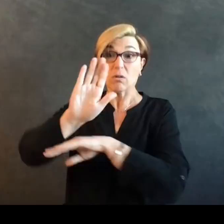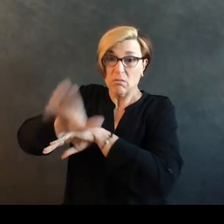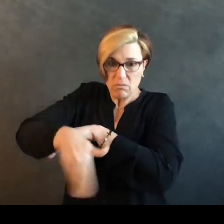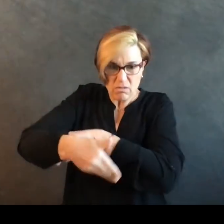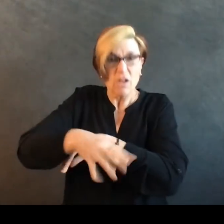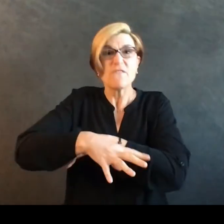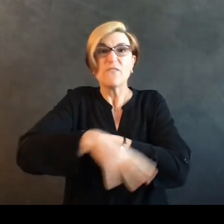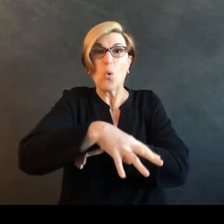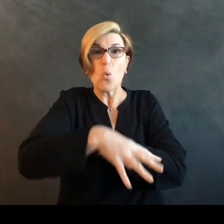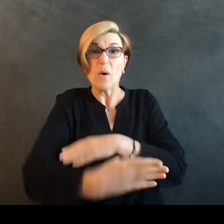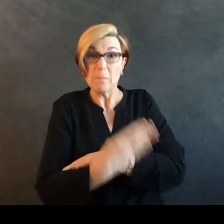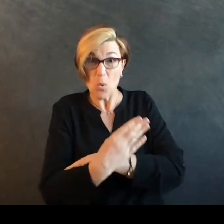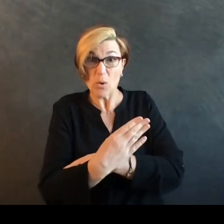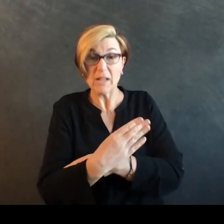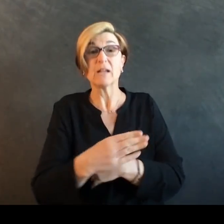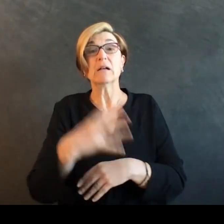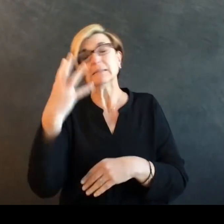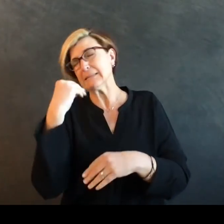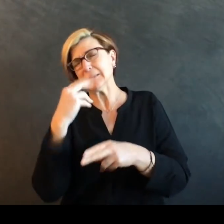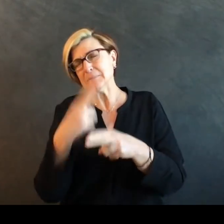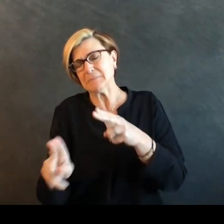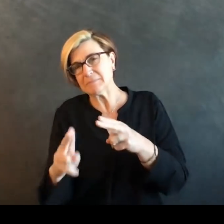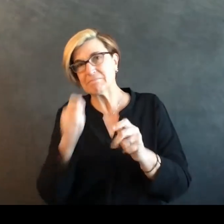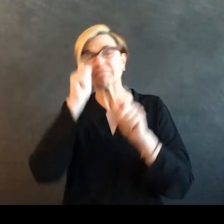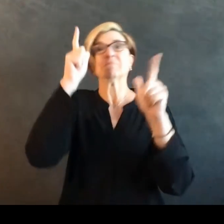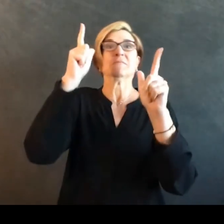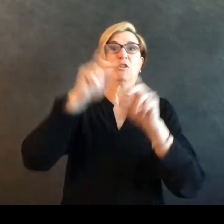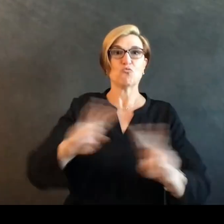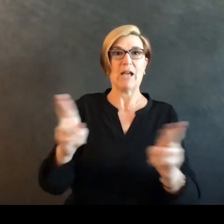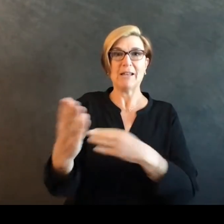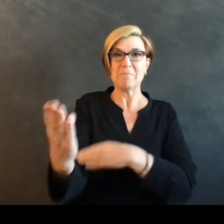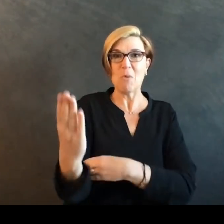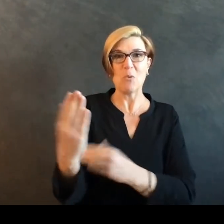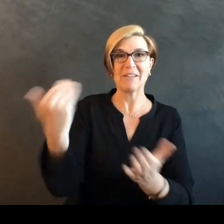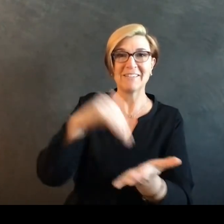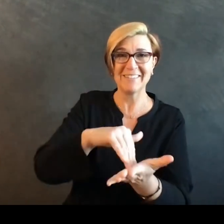we've heard feedback from lenders community banks regional banks and we